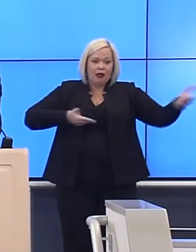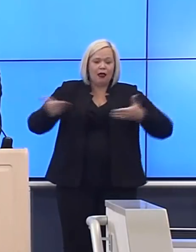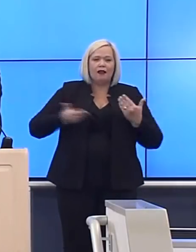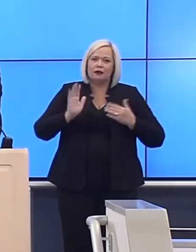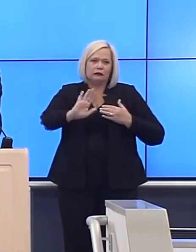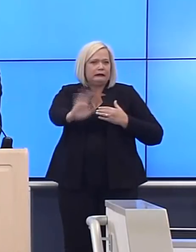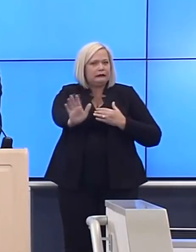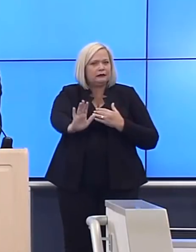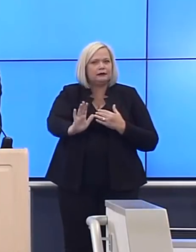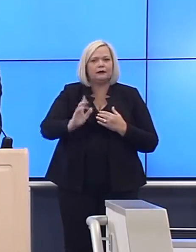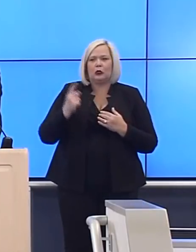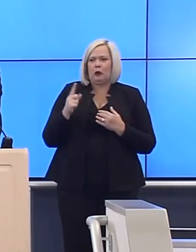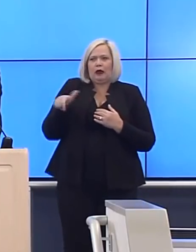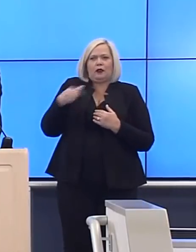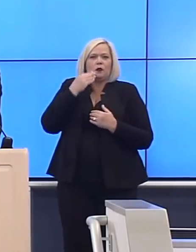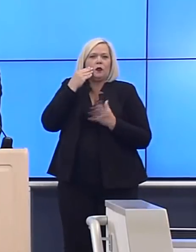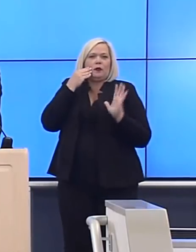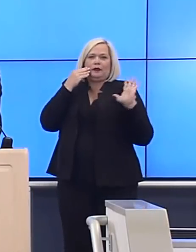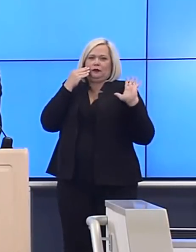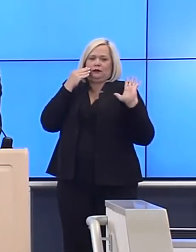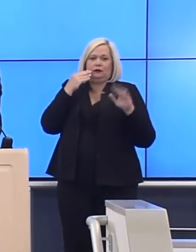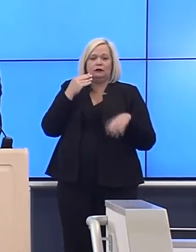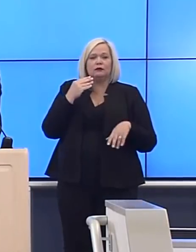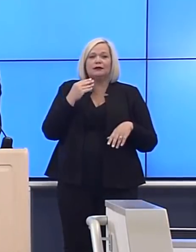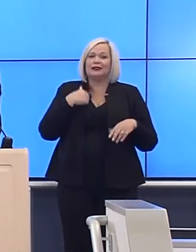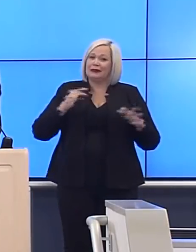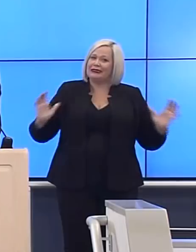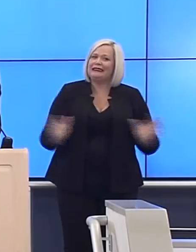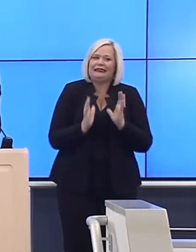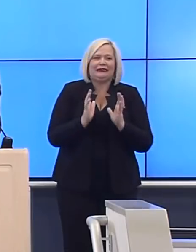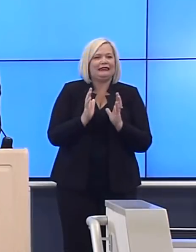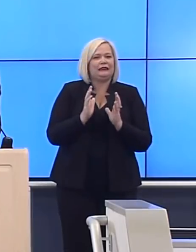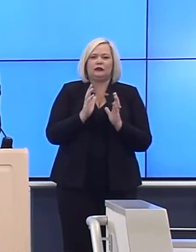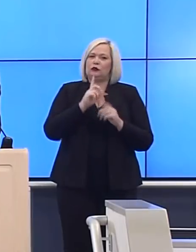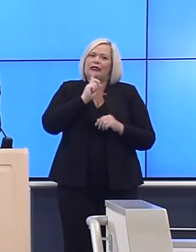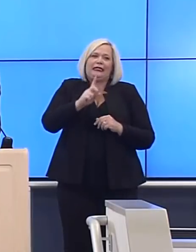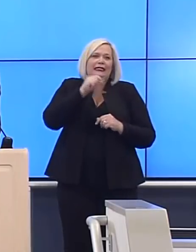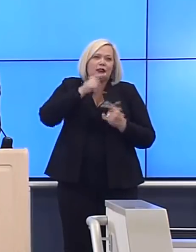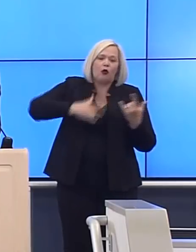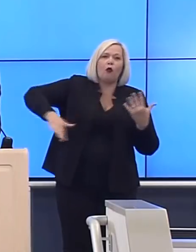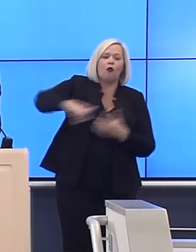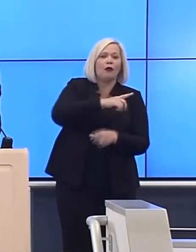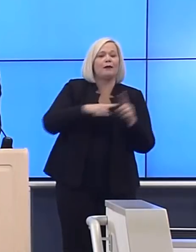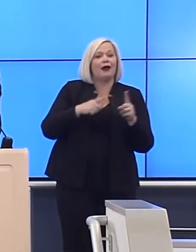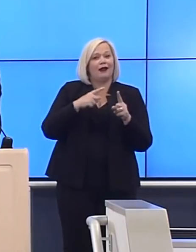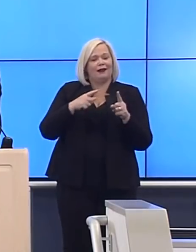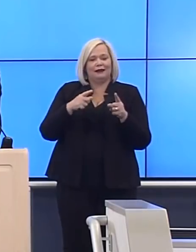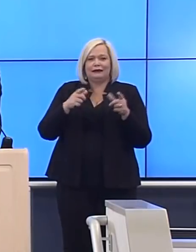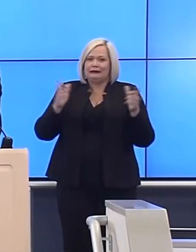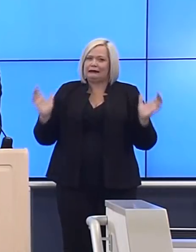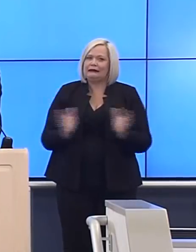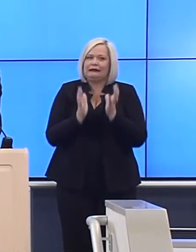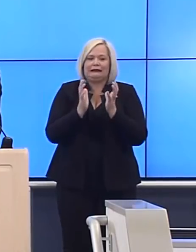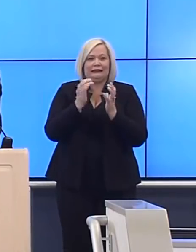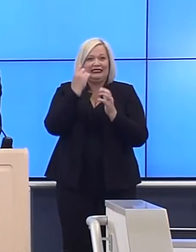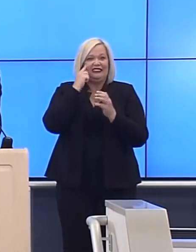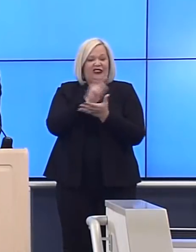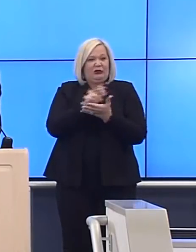RESIDENCE. THE STILL BRINGS ARRESTS AND GOVERNOR VERY CLEAR THAT THE SAFEST COURSE IS TO AVOID THIS BUT IF YOU'RE